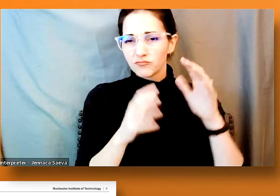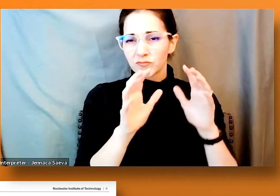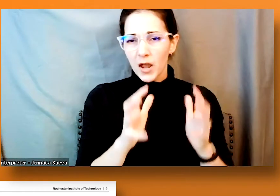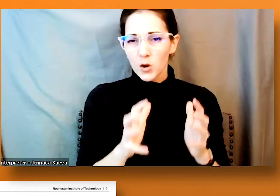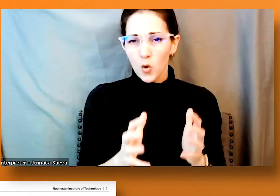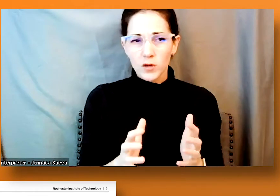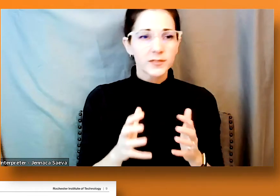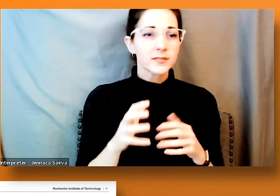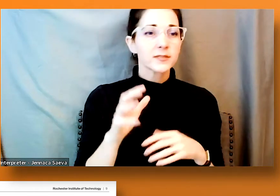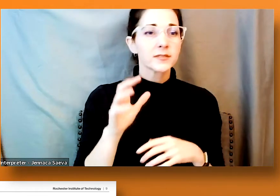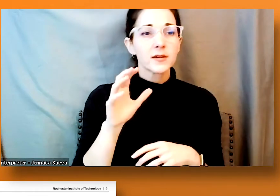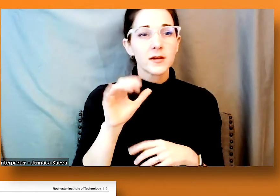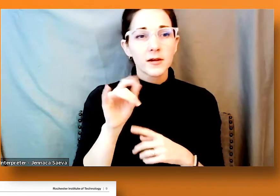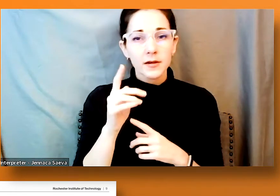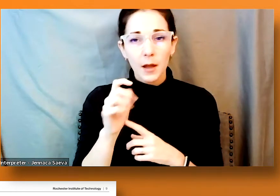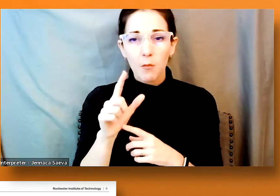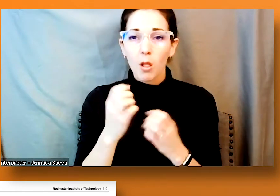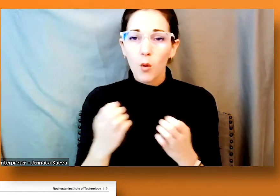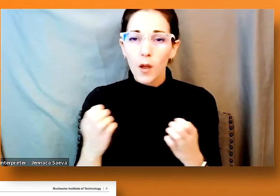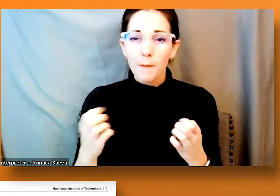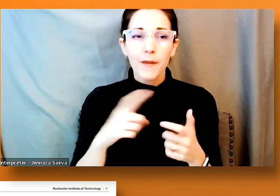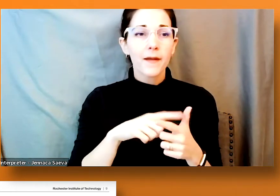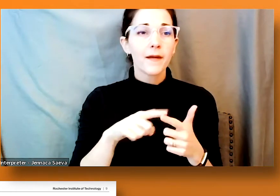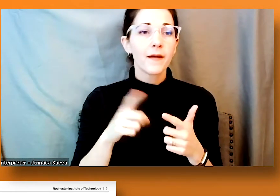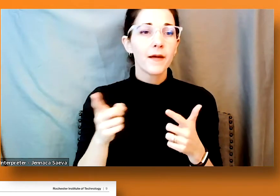materials & supplies,